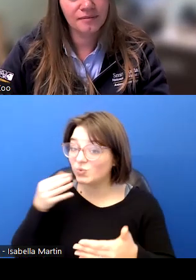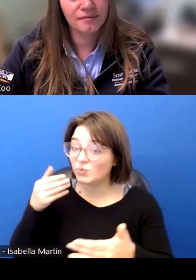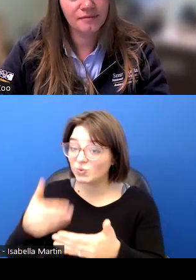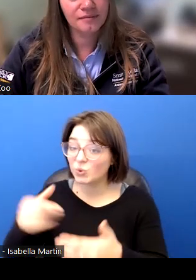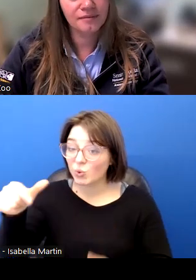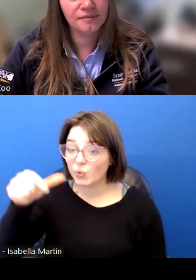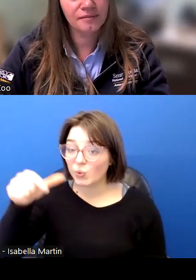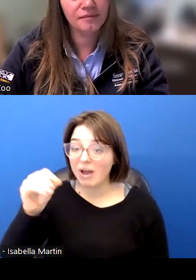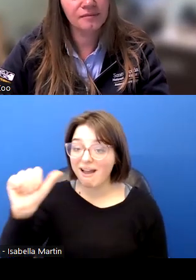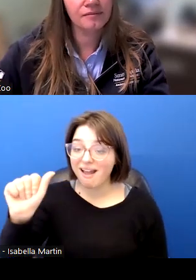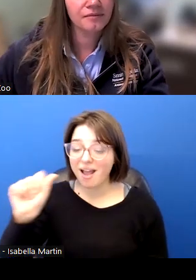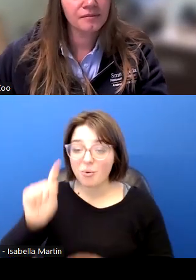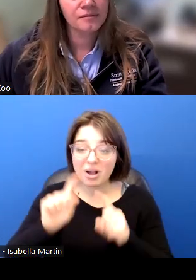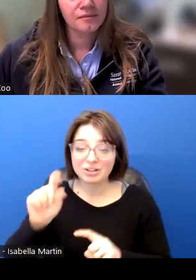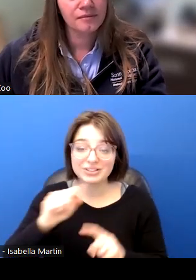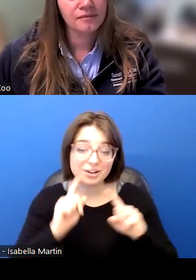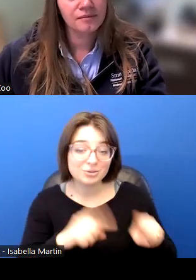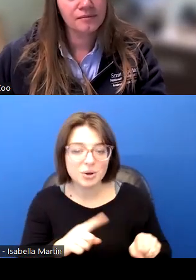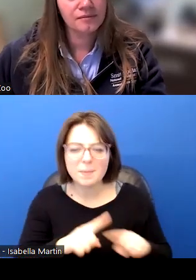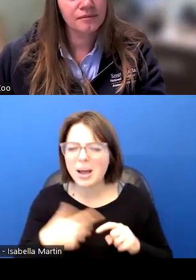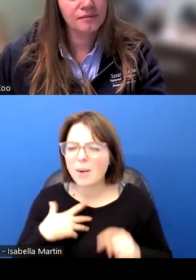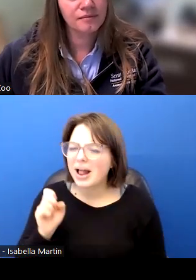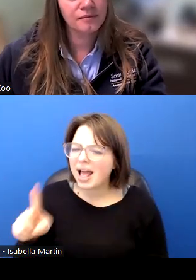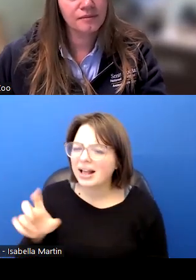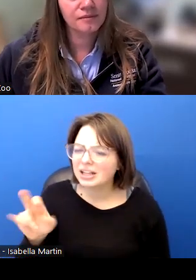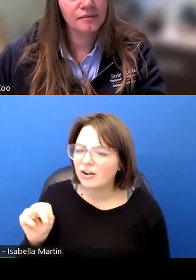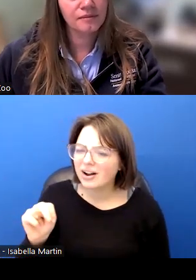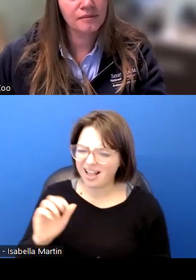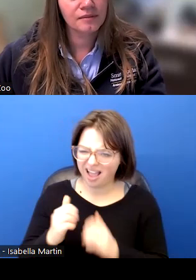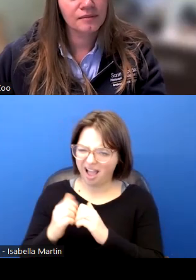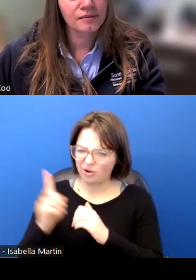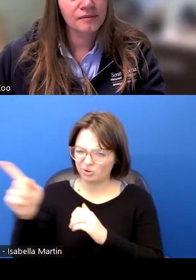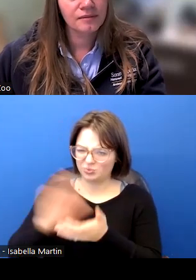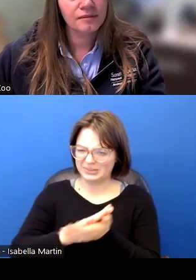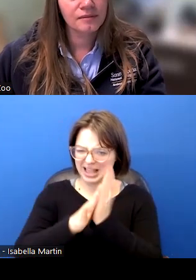ask Erin, how did you get here what was your road to becoming a clinical animal nutritionist?